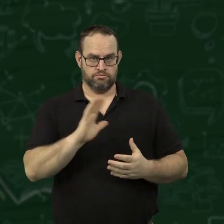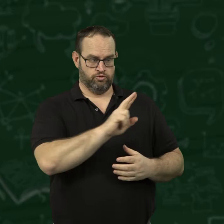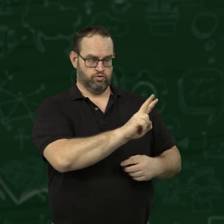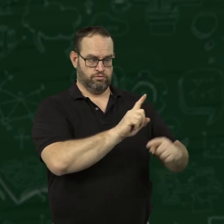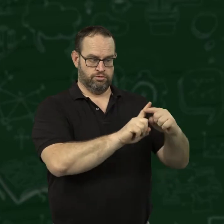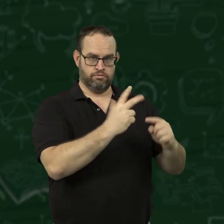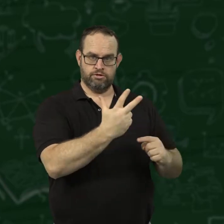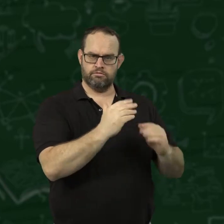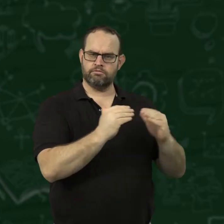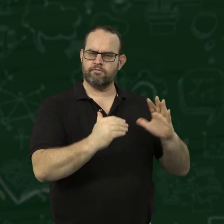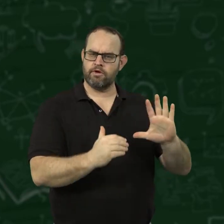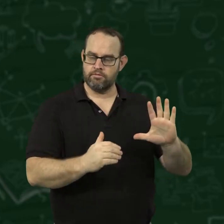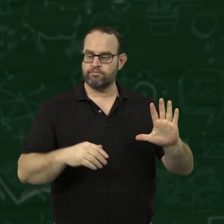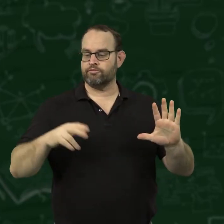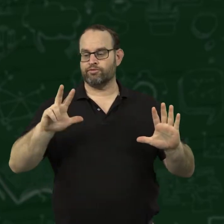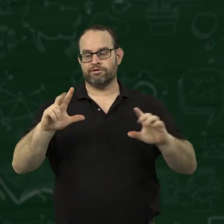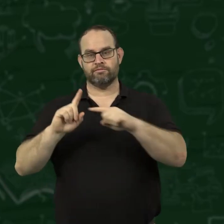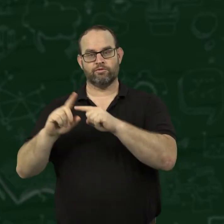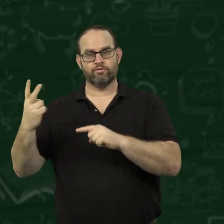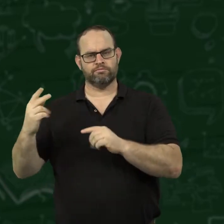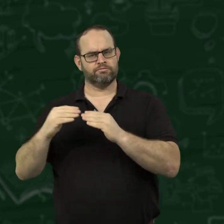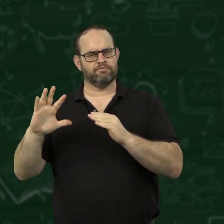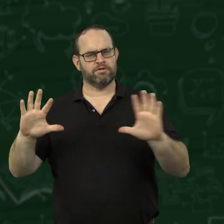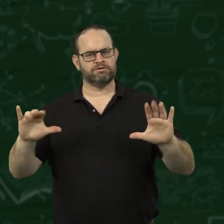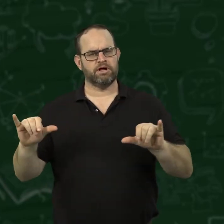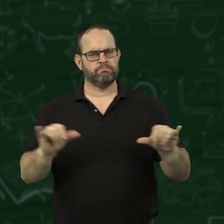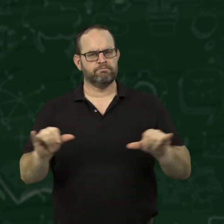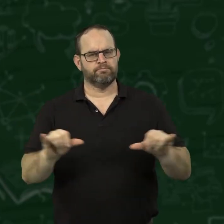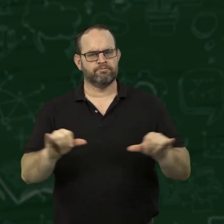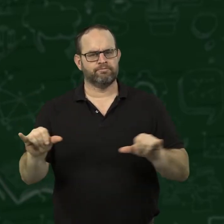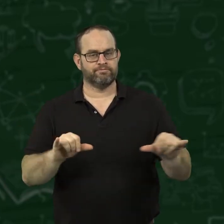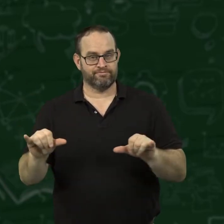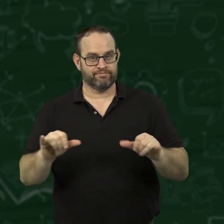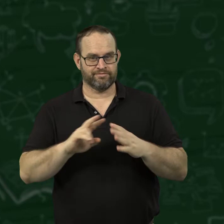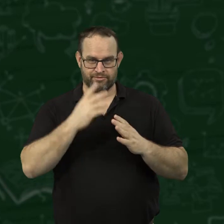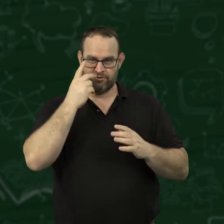2 + 3 = 5 and 3 + 2 = 5. They are equivalent.